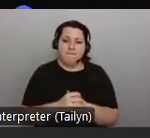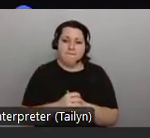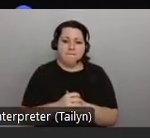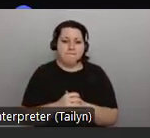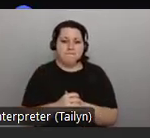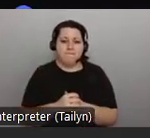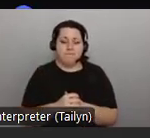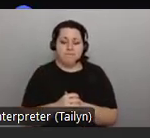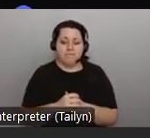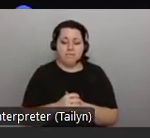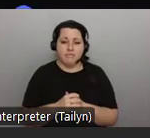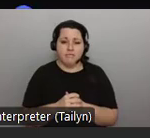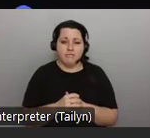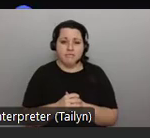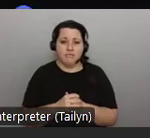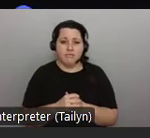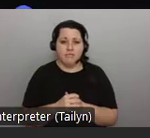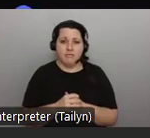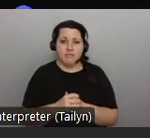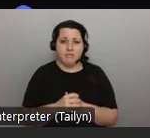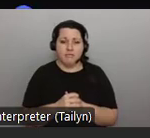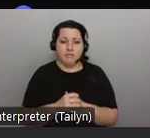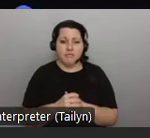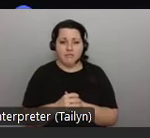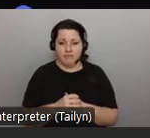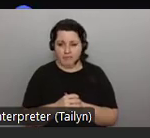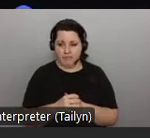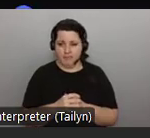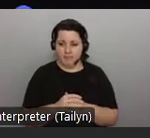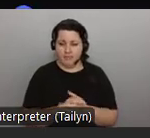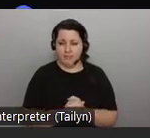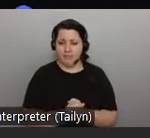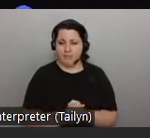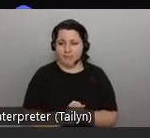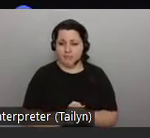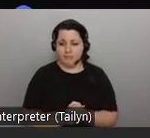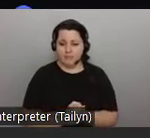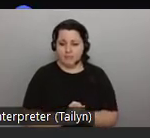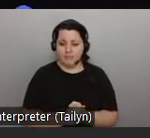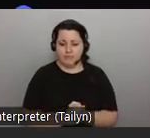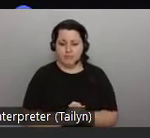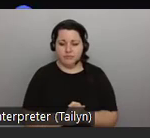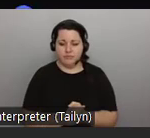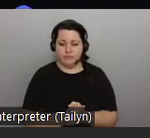to Section 508.gov which also has a lot of helpful information about this if you need.